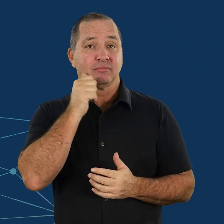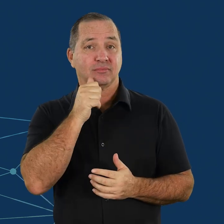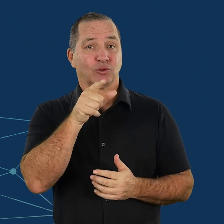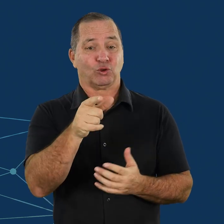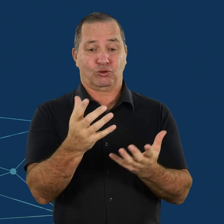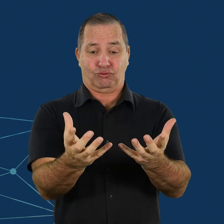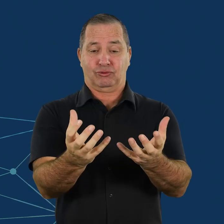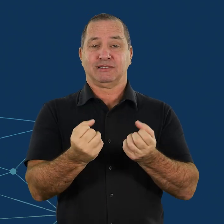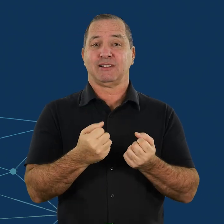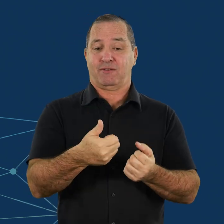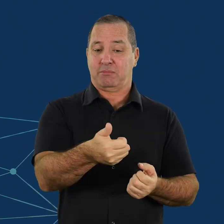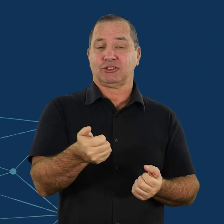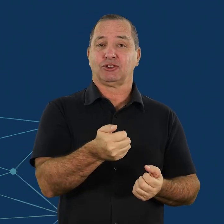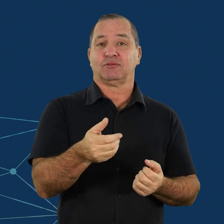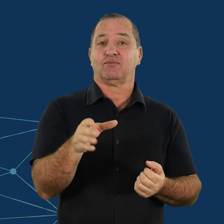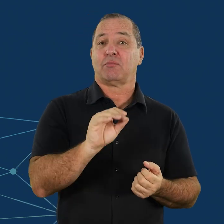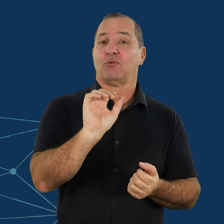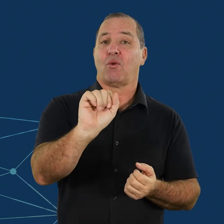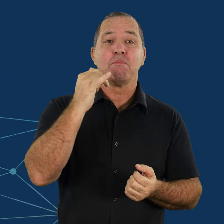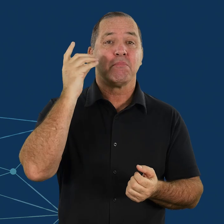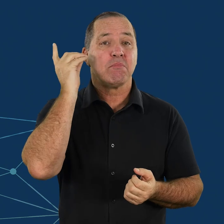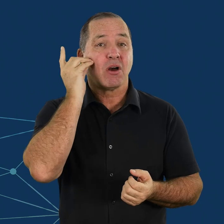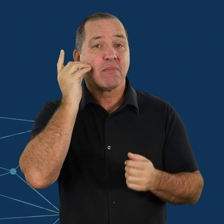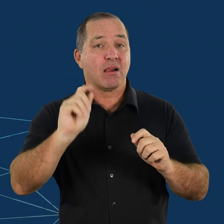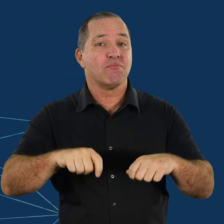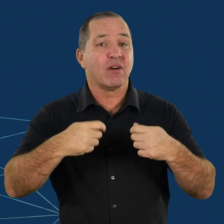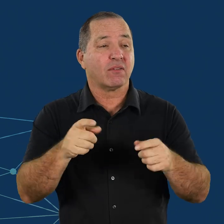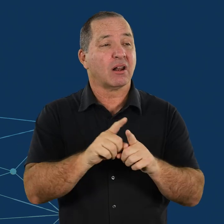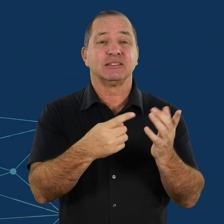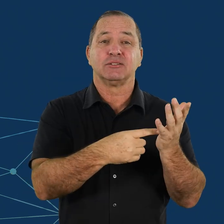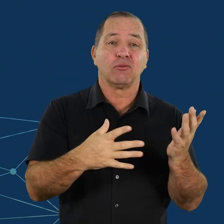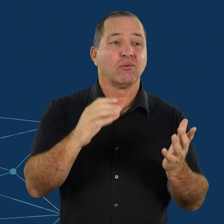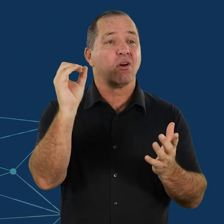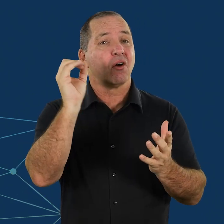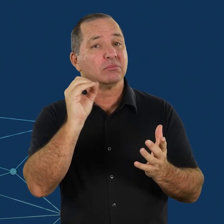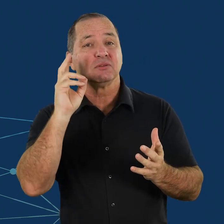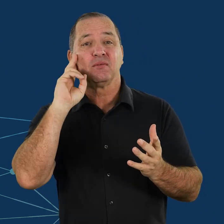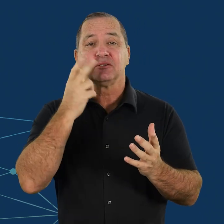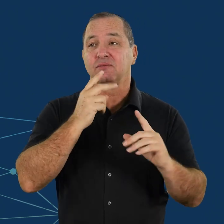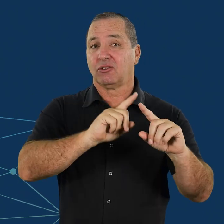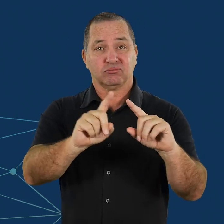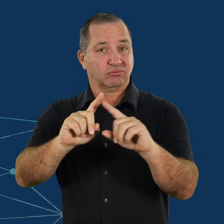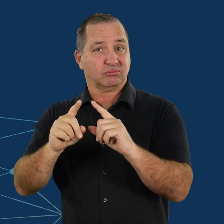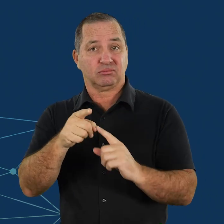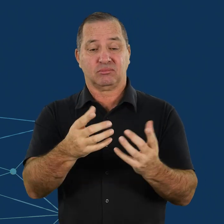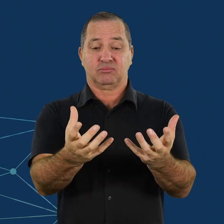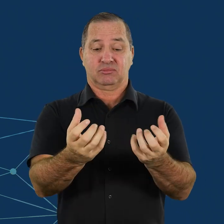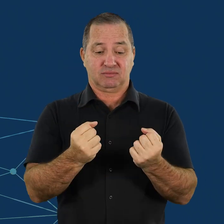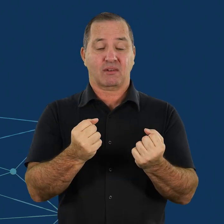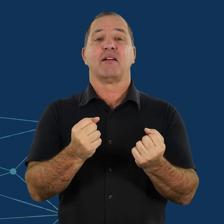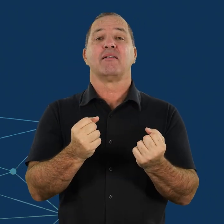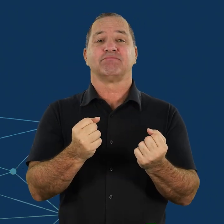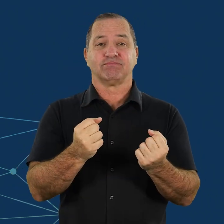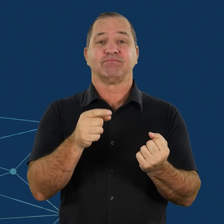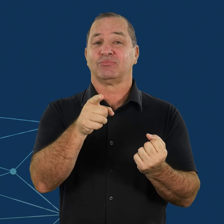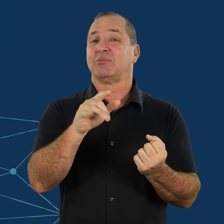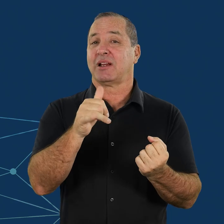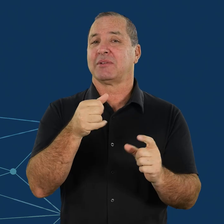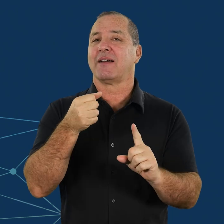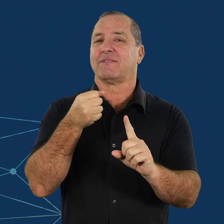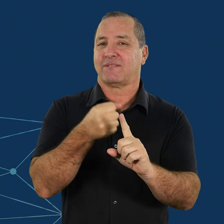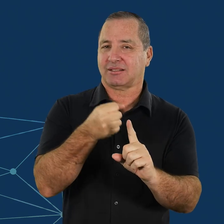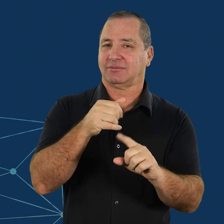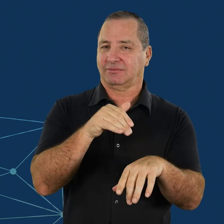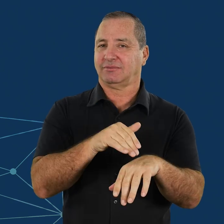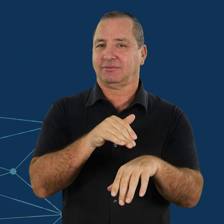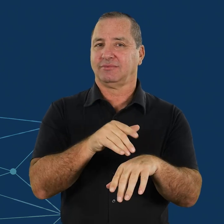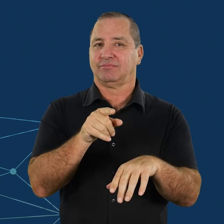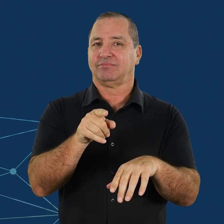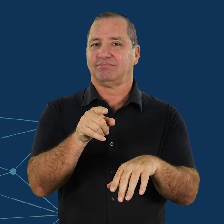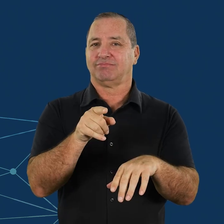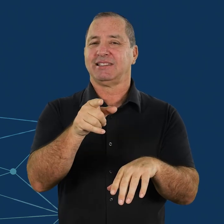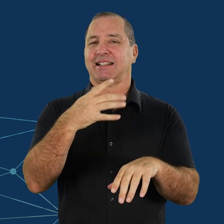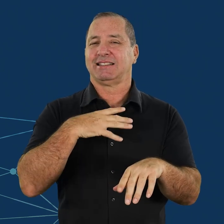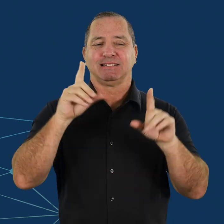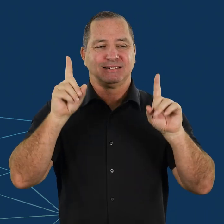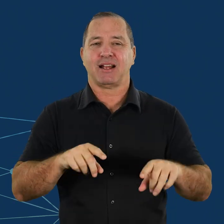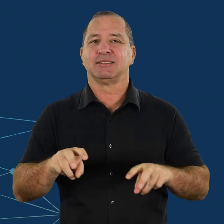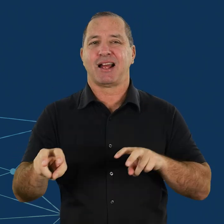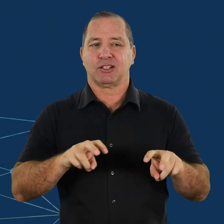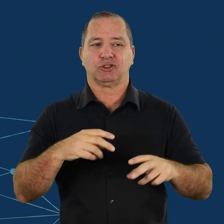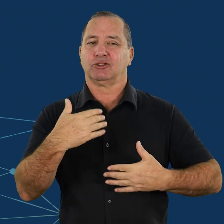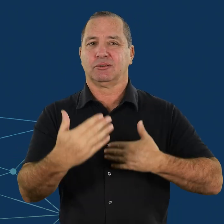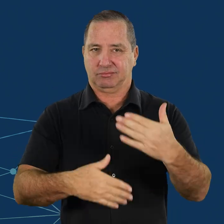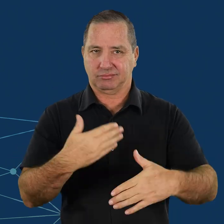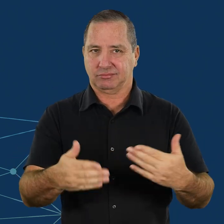If you receive a message from your mobile provider that you may be affected, you need to take action.